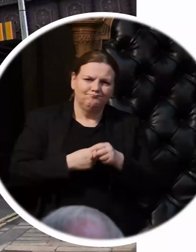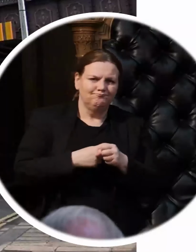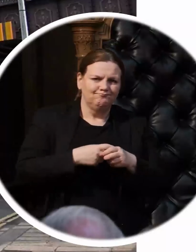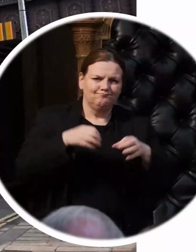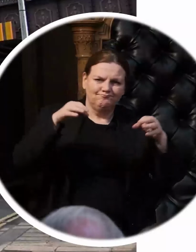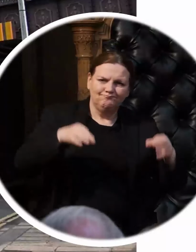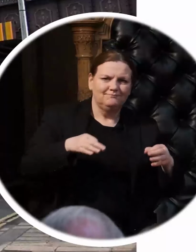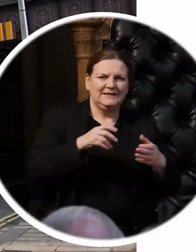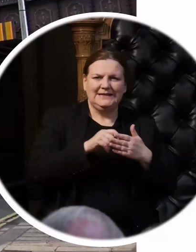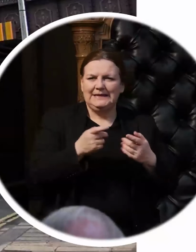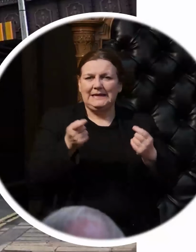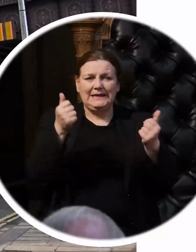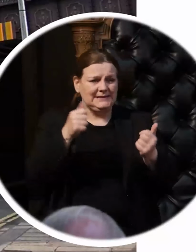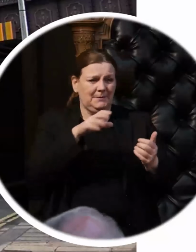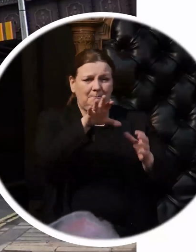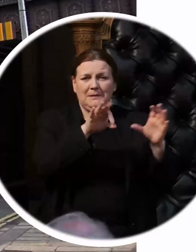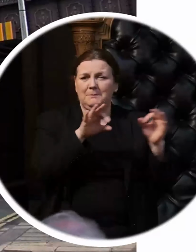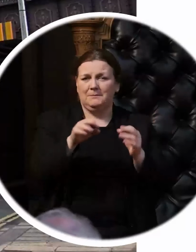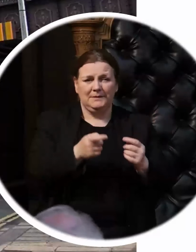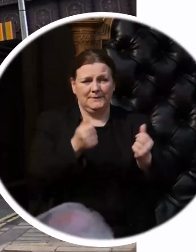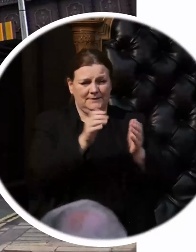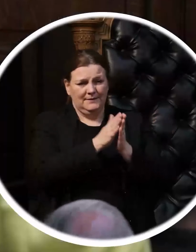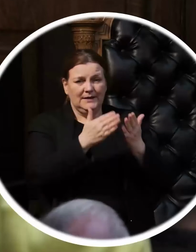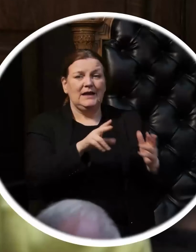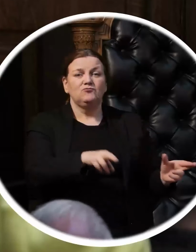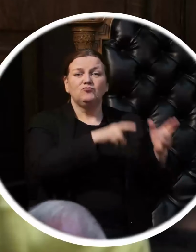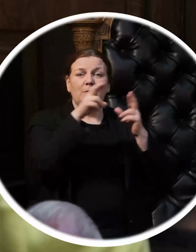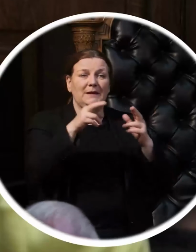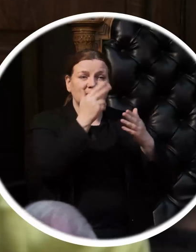You can order it from a catalogue and it can be made in repeat patterns and it can be installed.